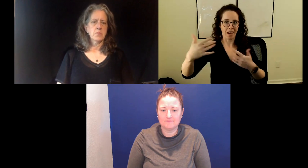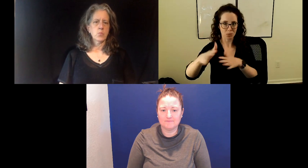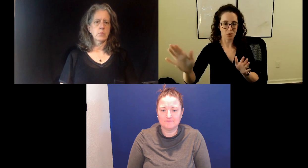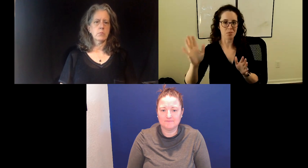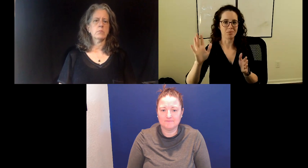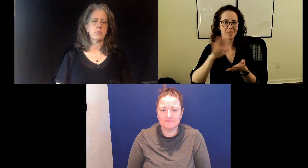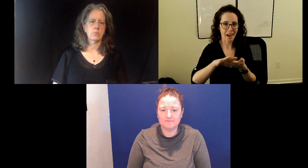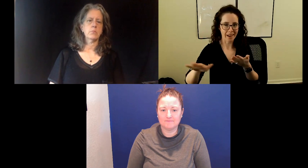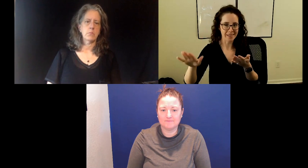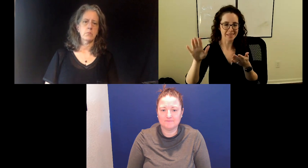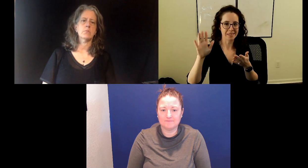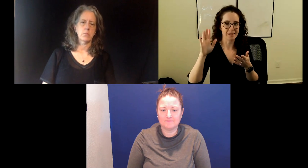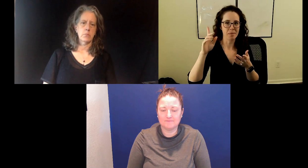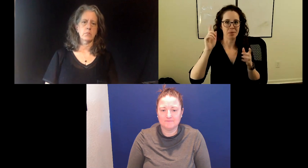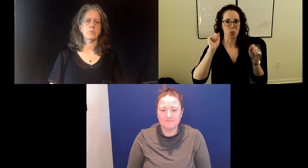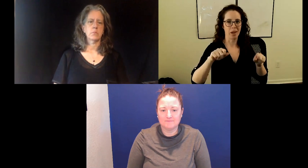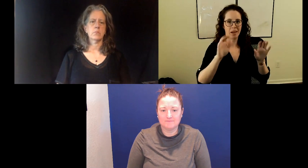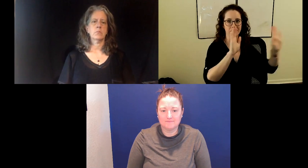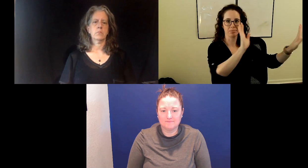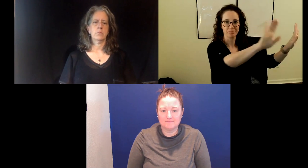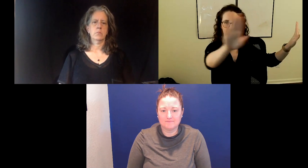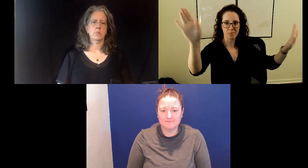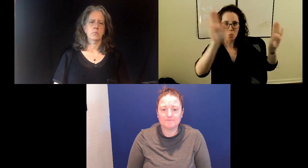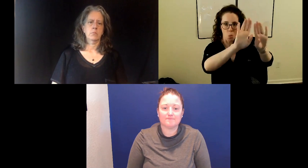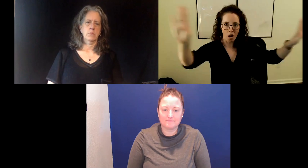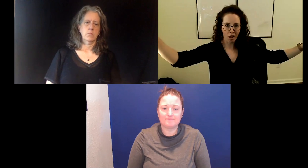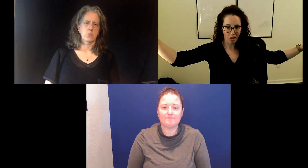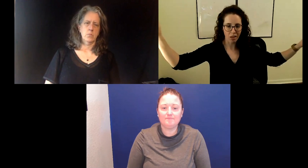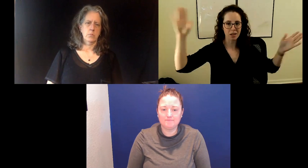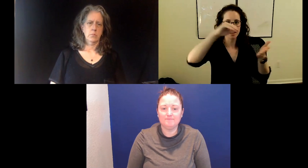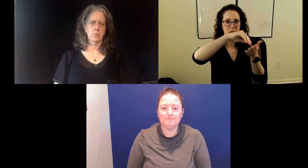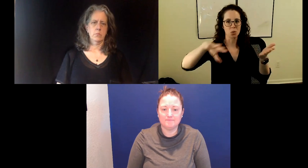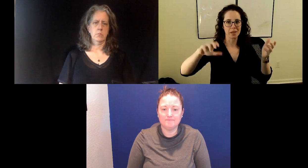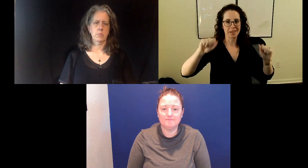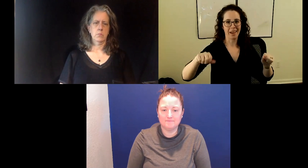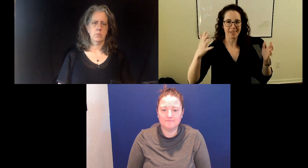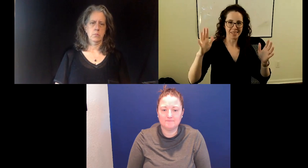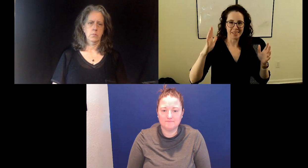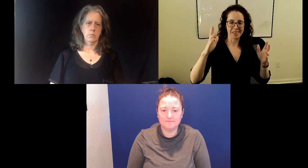classroom it really is very nice to have because then we can set the boards up and you can the